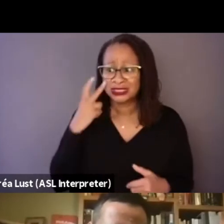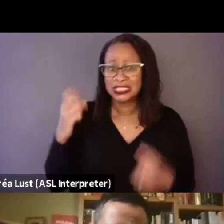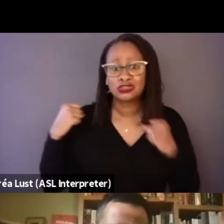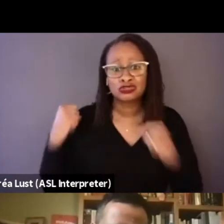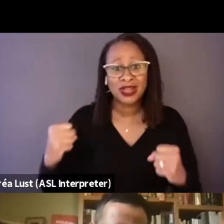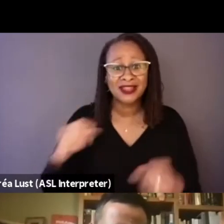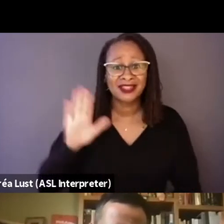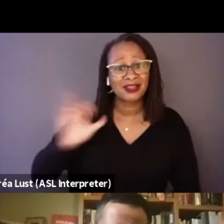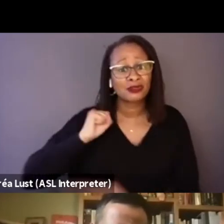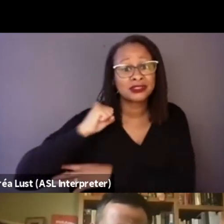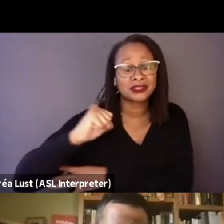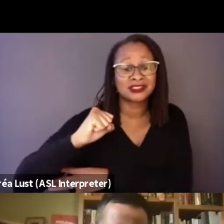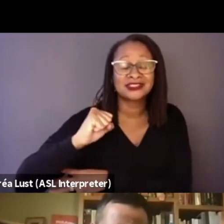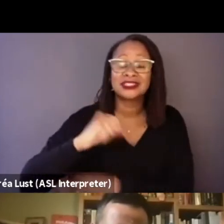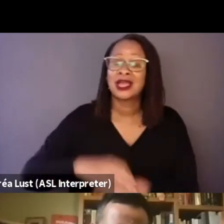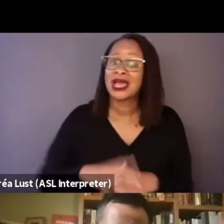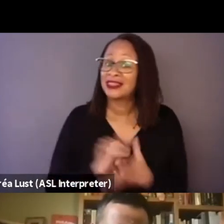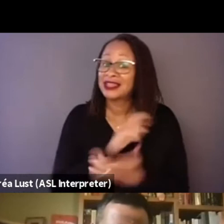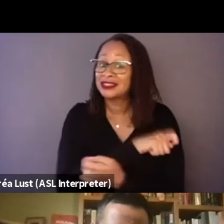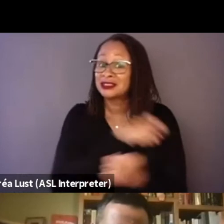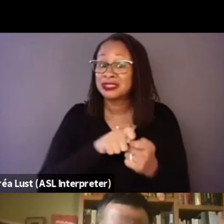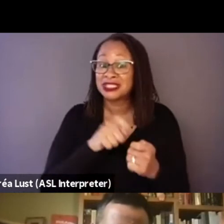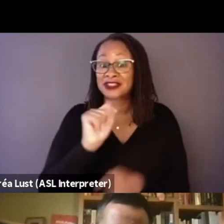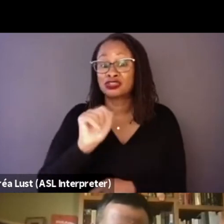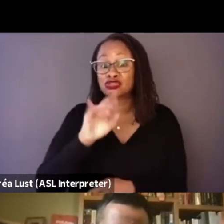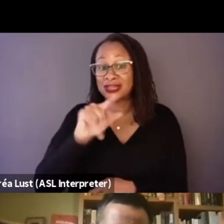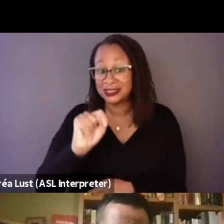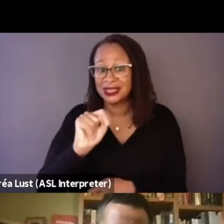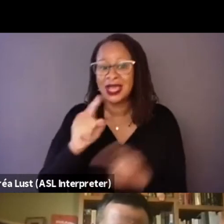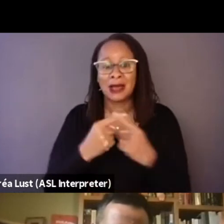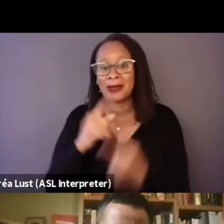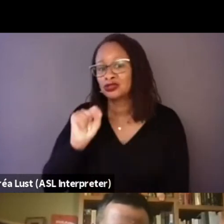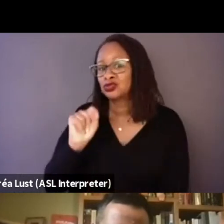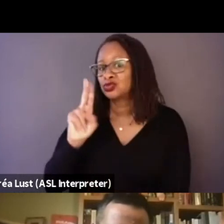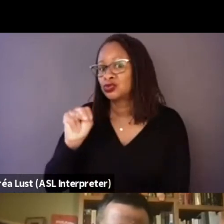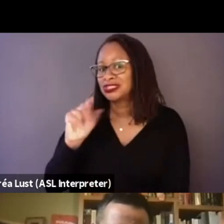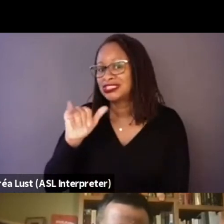And that's a particular trait about Tunisians, but Tunisian women mostly.